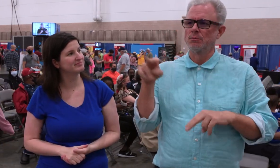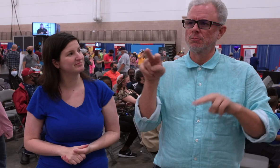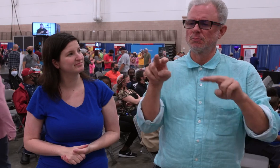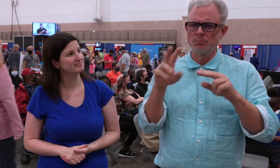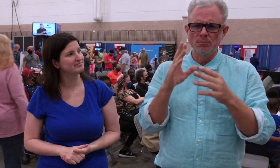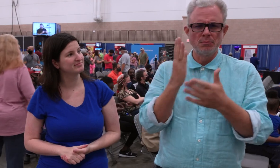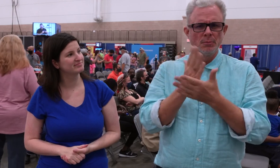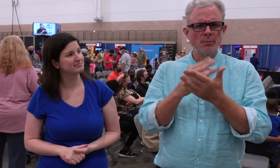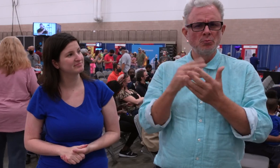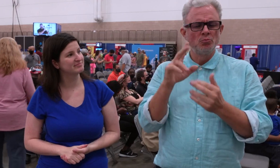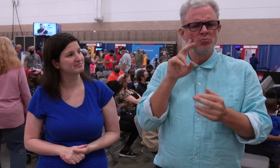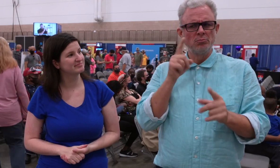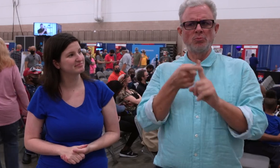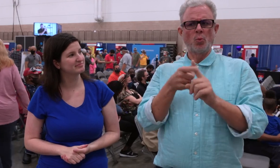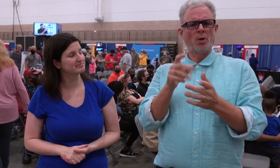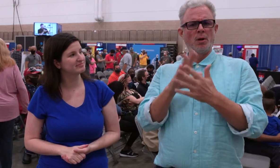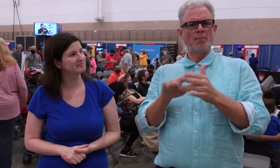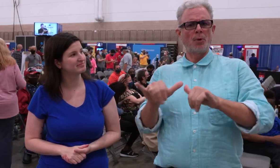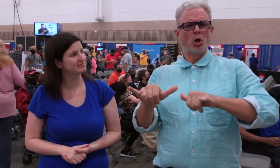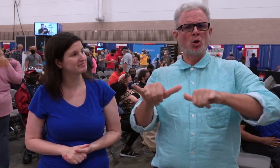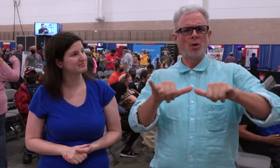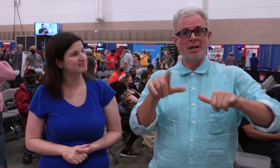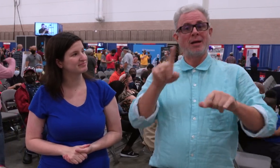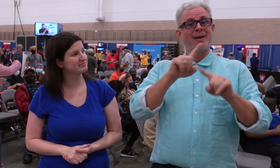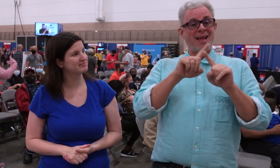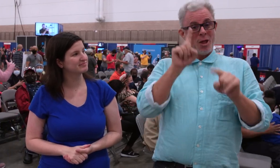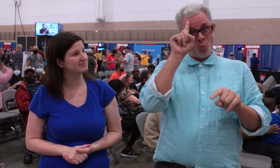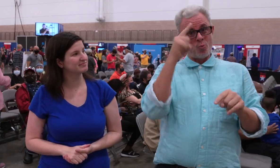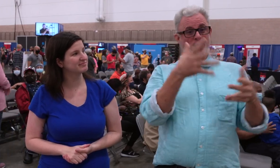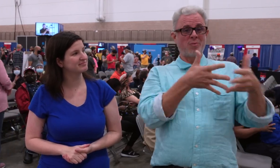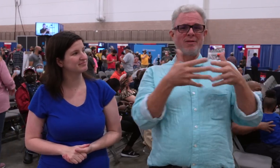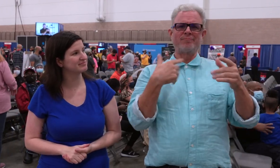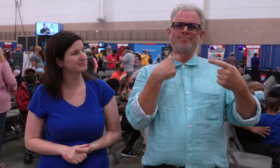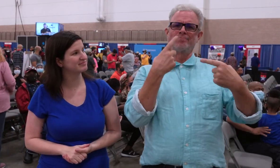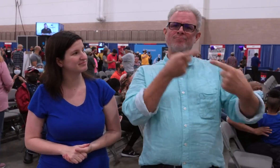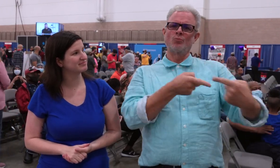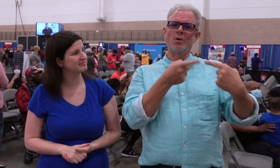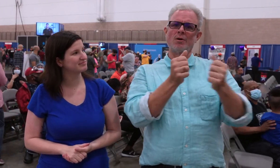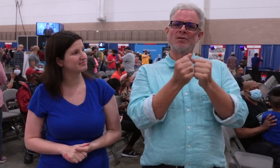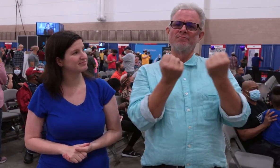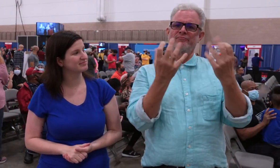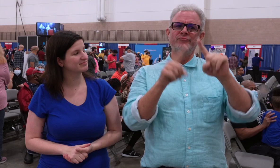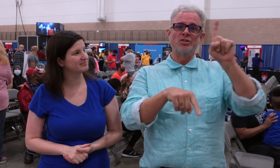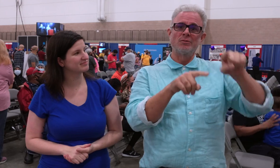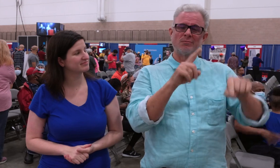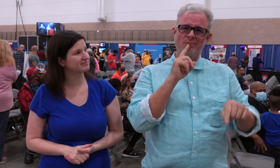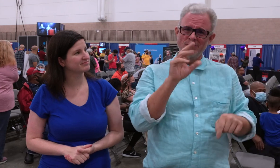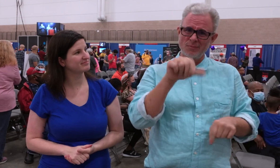I noticed some similarities between them and us, like how in America everyone thinks we’re the only ones struggling with variety in signing.